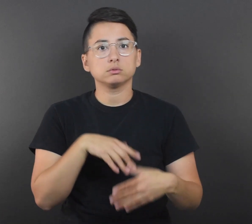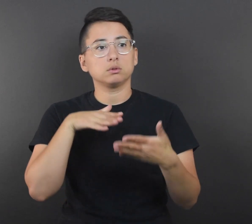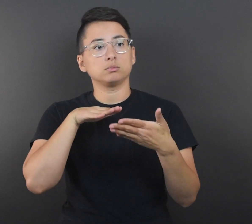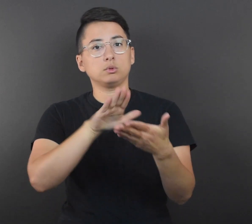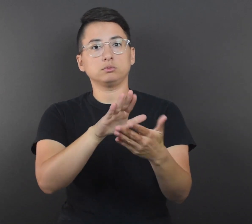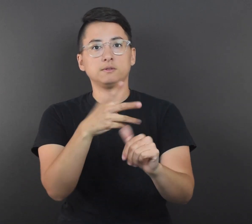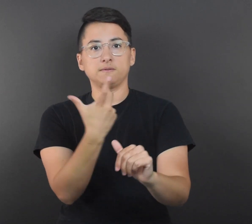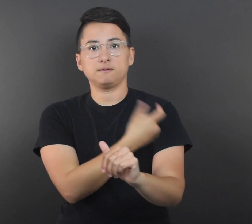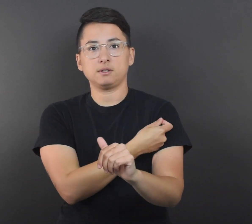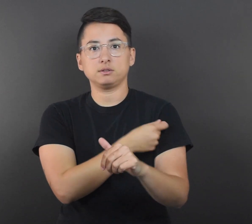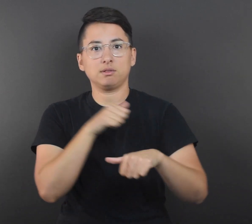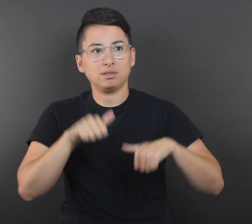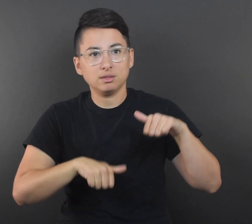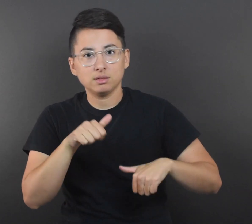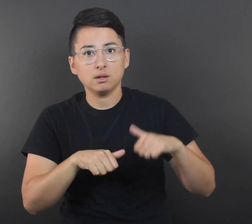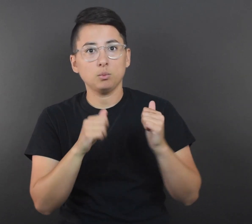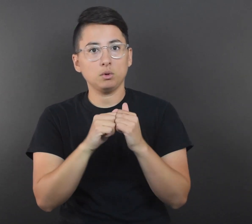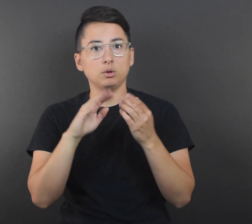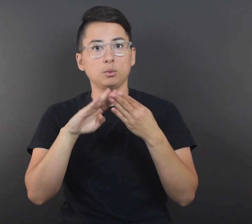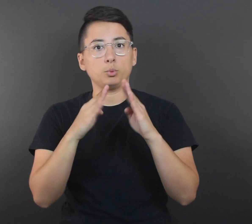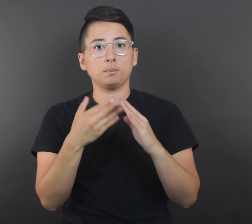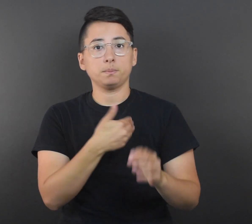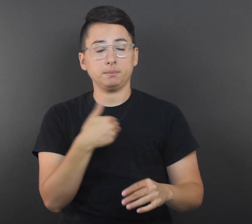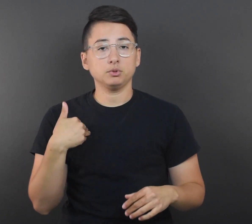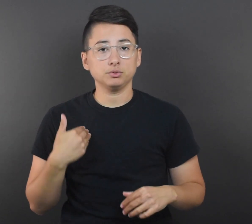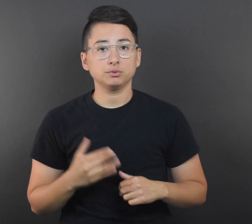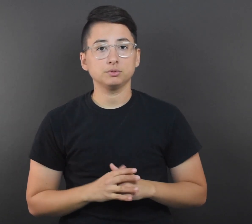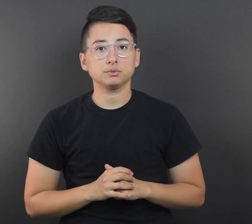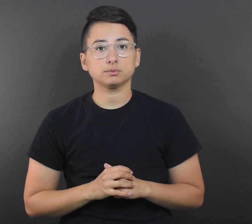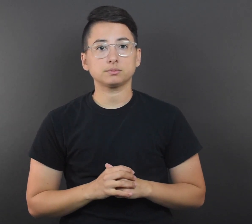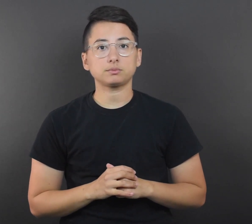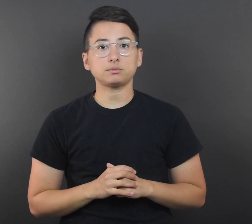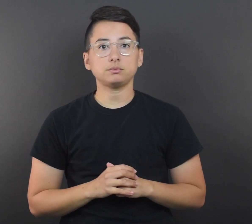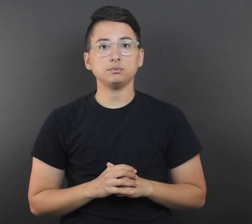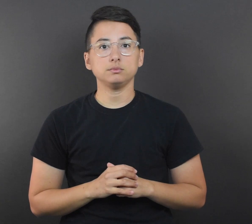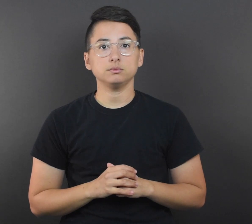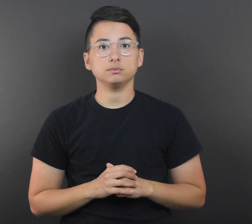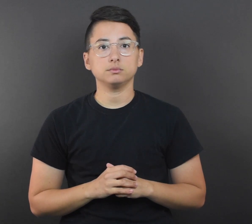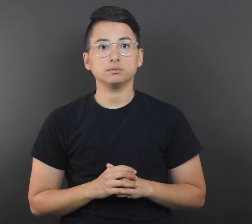still prioritized building trust and addressing vaccine hesitancy with community members.